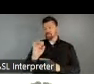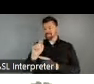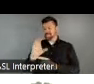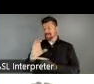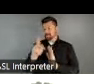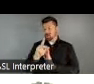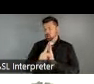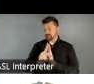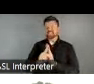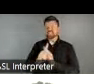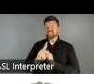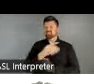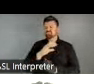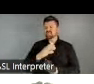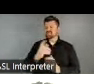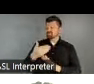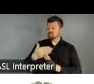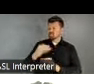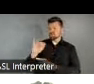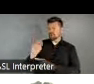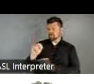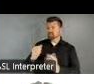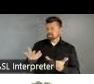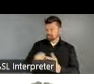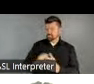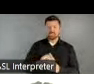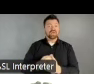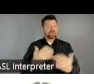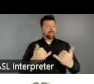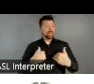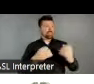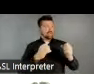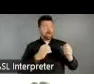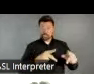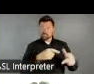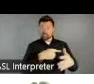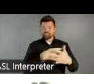we now have a stronger capacity to work across the federal government, as well as philanthropy,